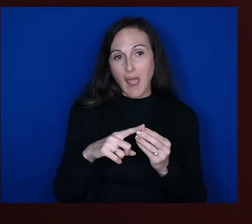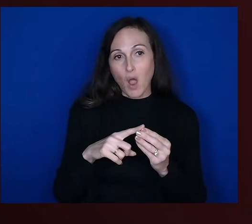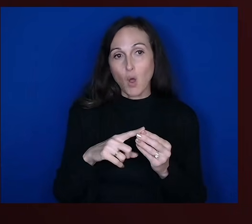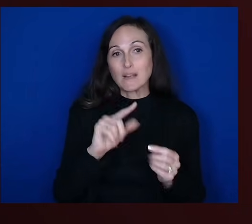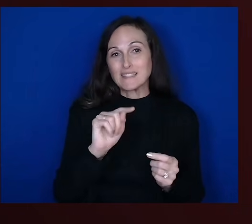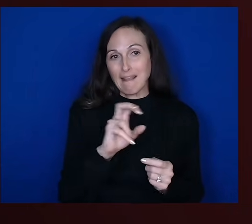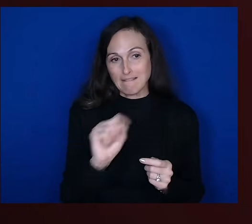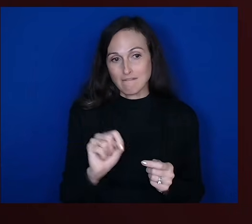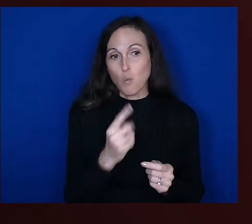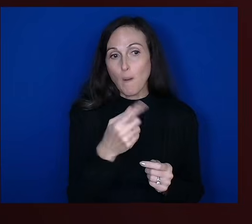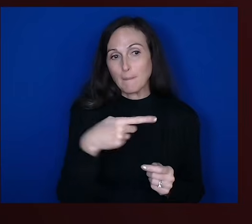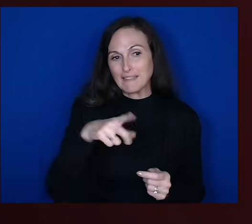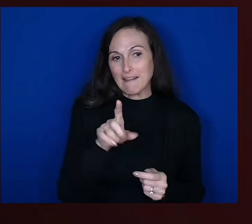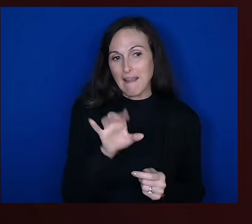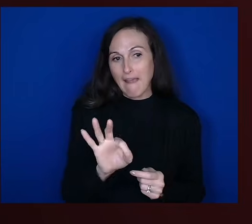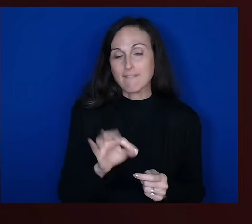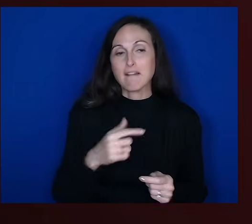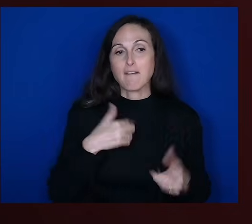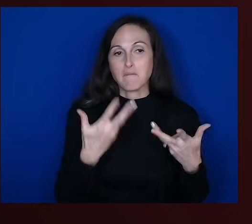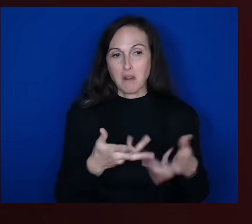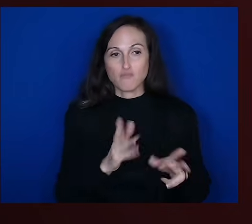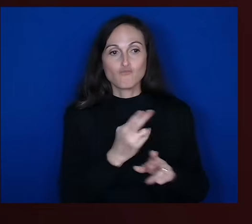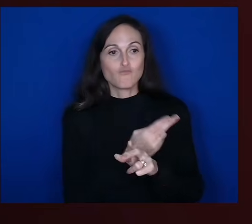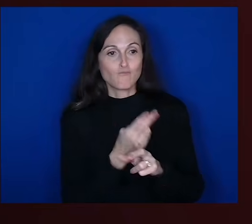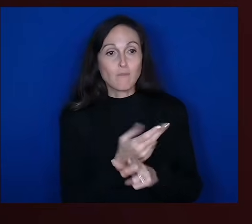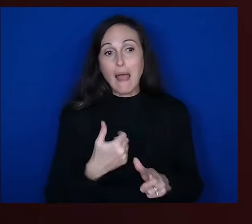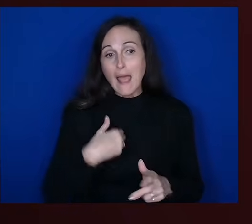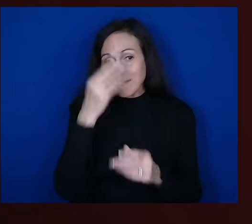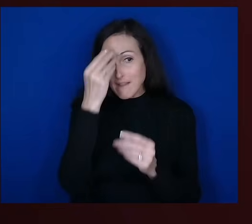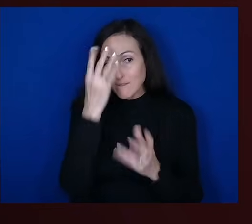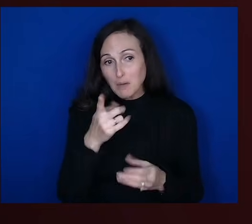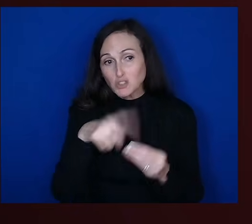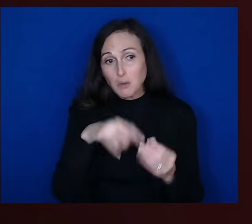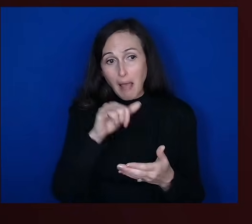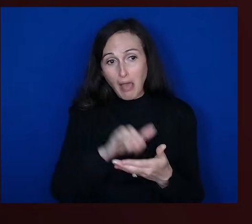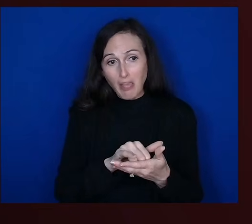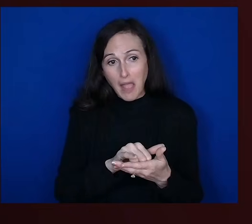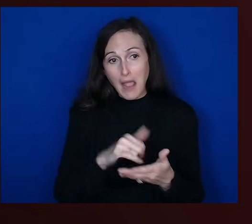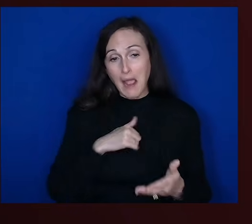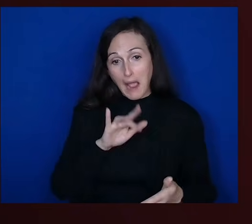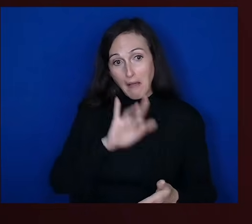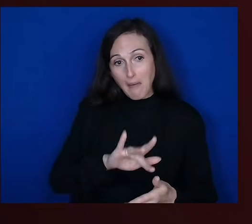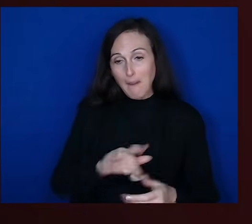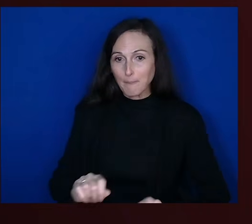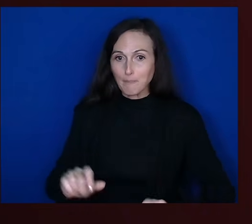I've ingested has information about that. I click on it, boom, and then it takes me directly to that line of code.